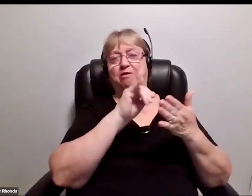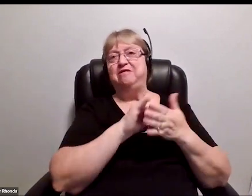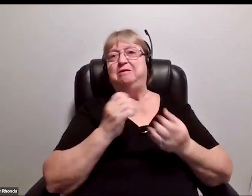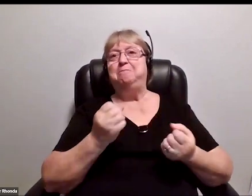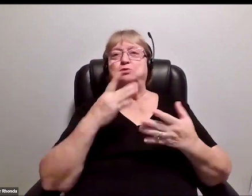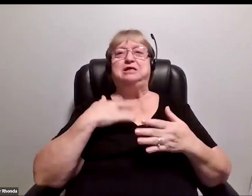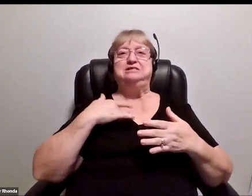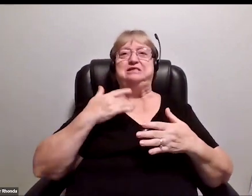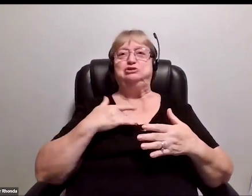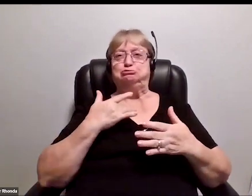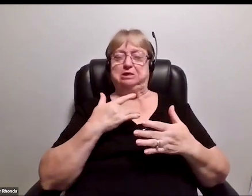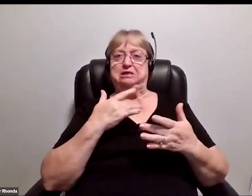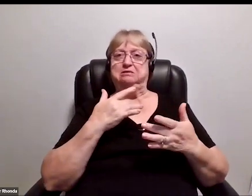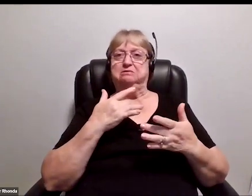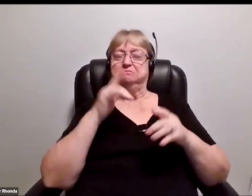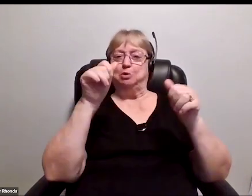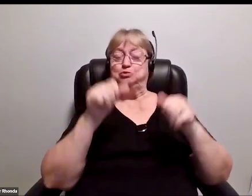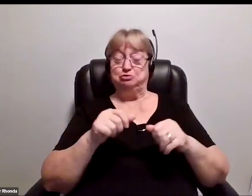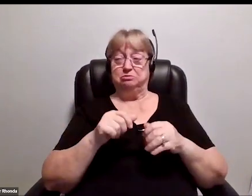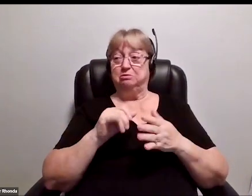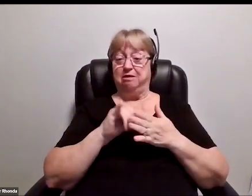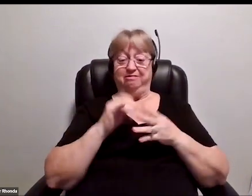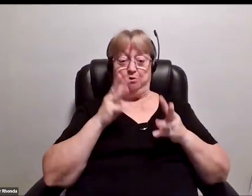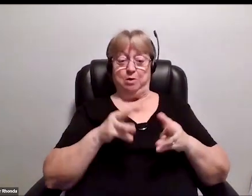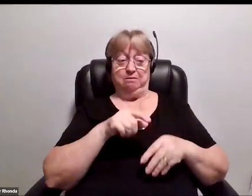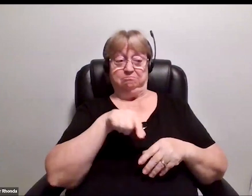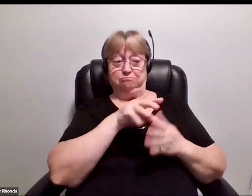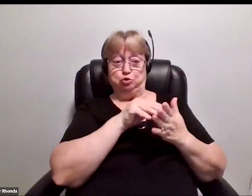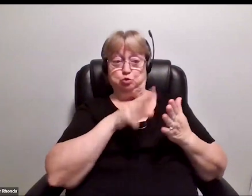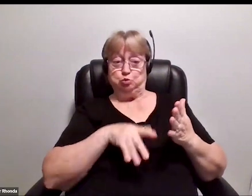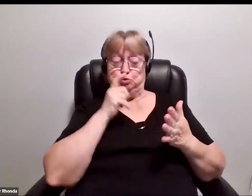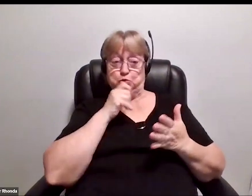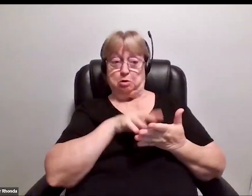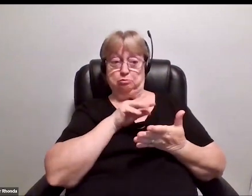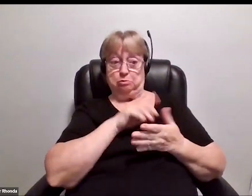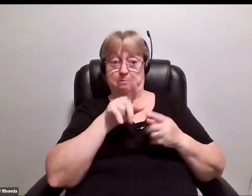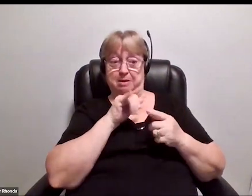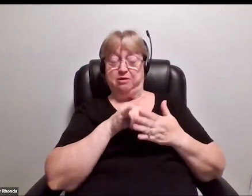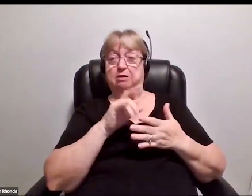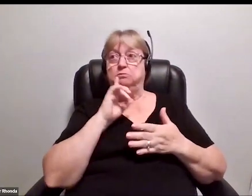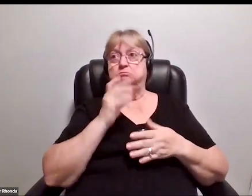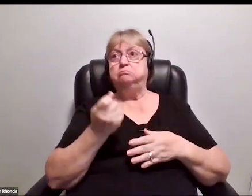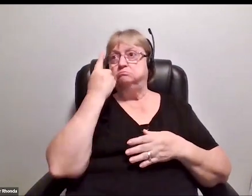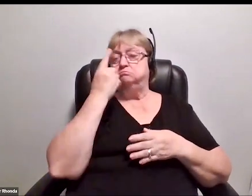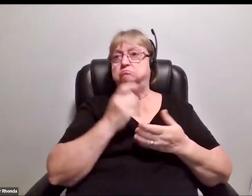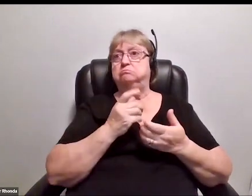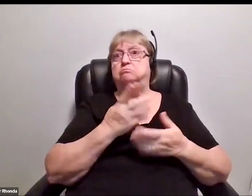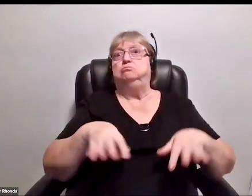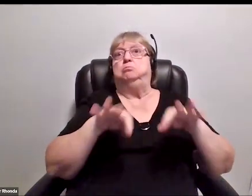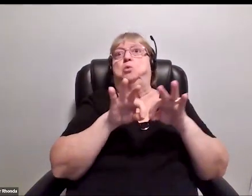how to do science outreach are also understanding how important it is to include people with blindness